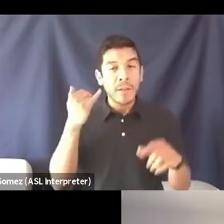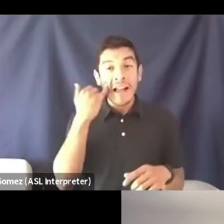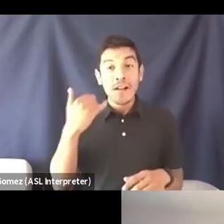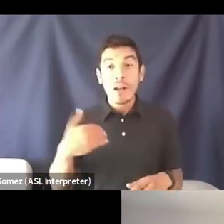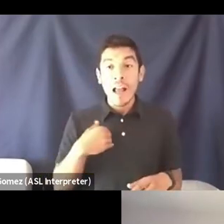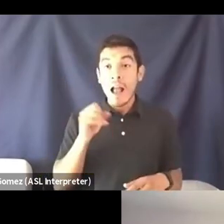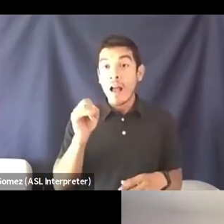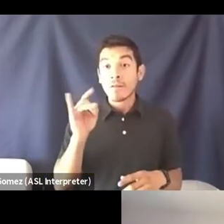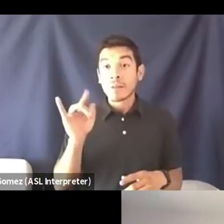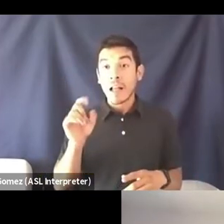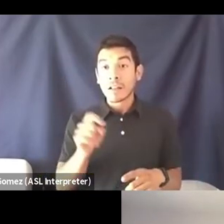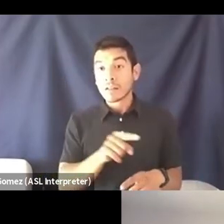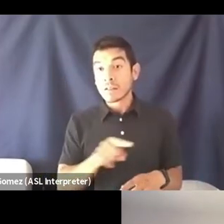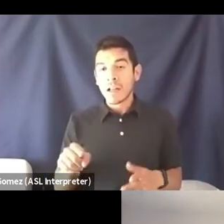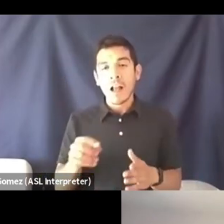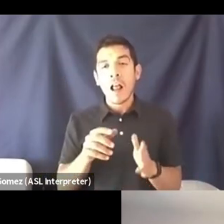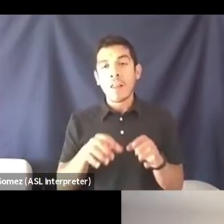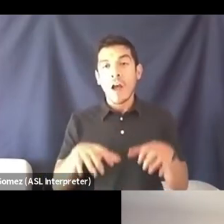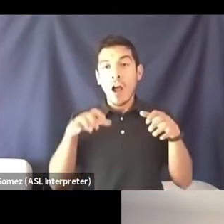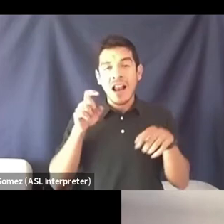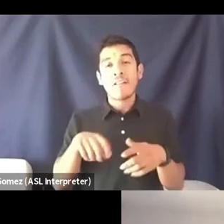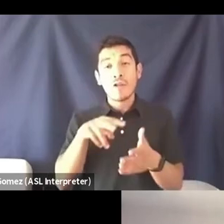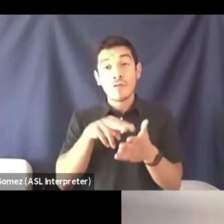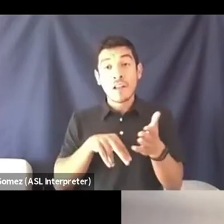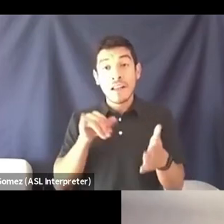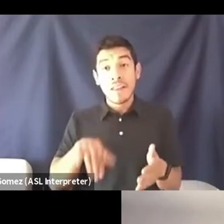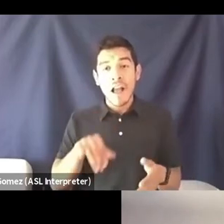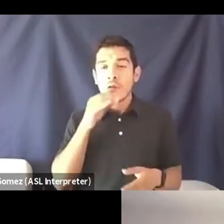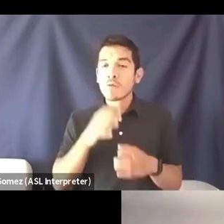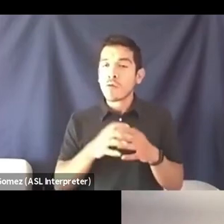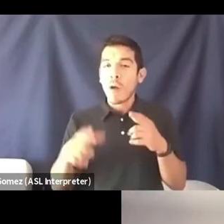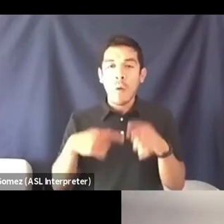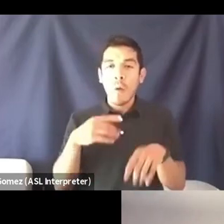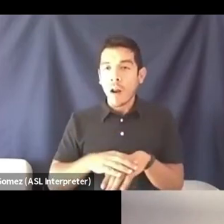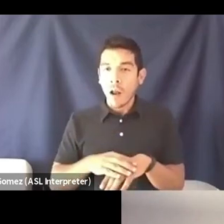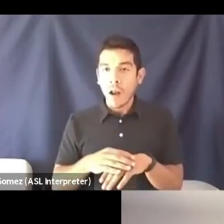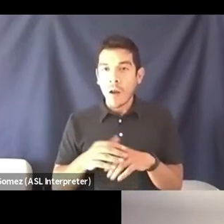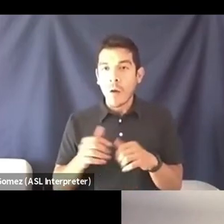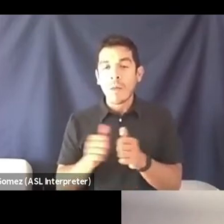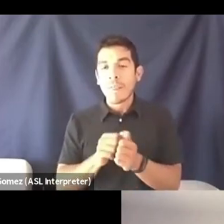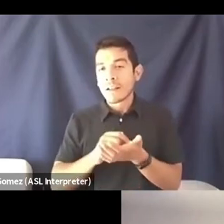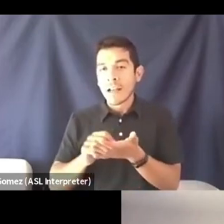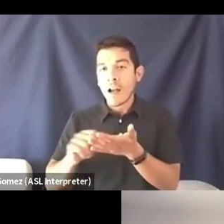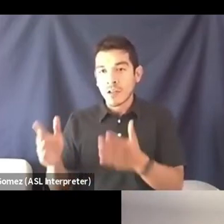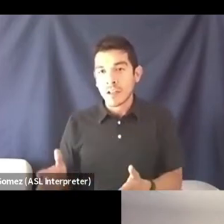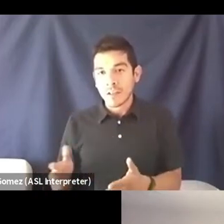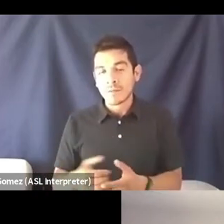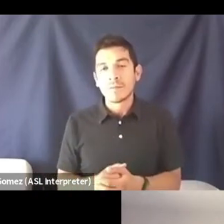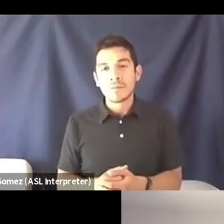your audience had to read the subtitles. And there will be too much going on, on the diary. On the screen